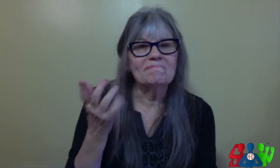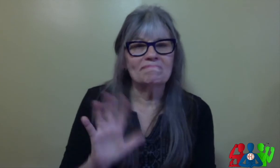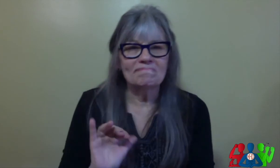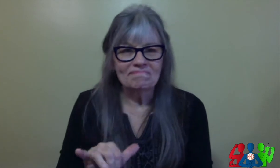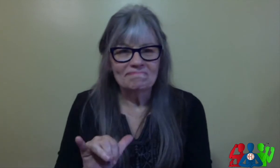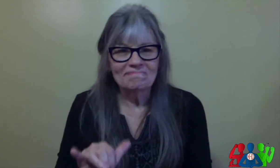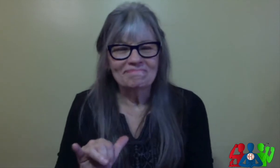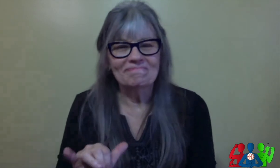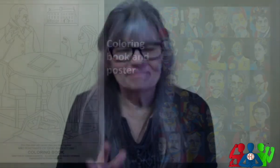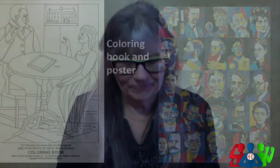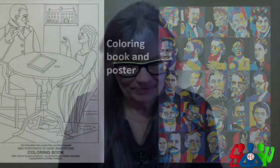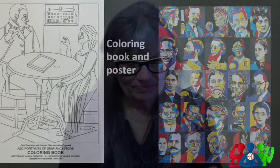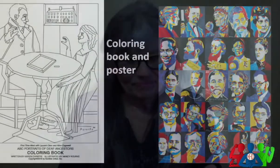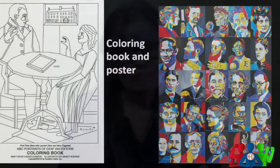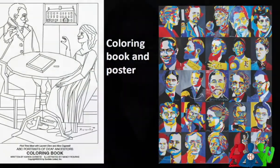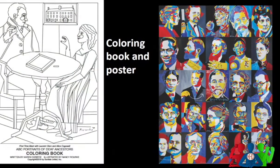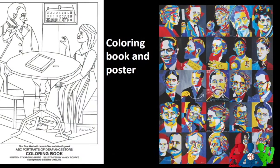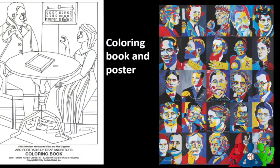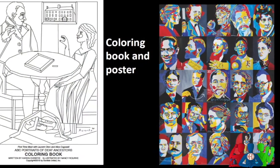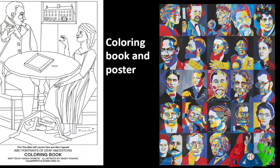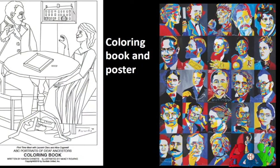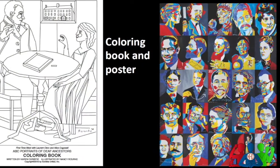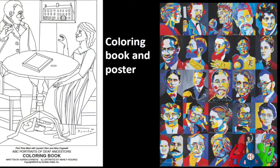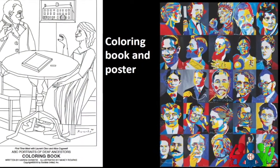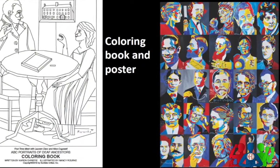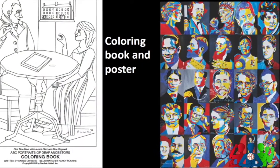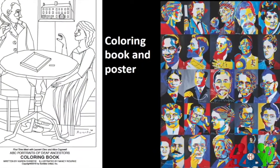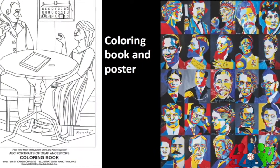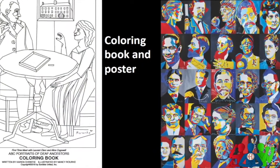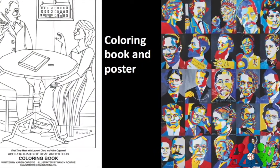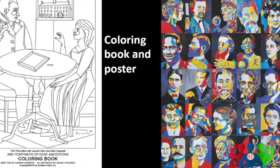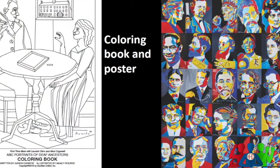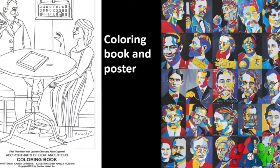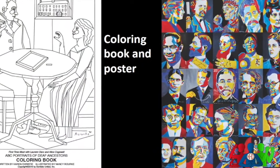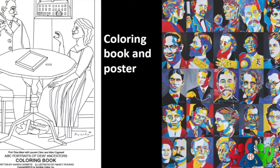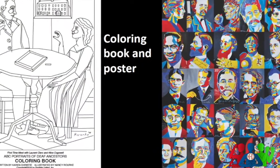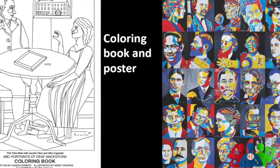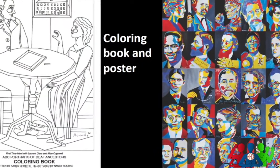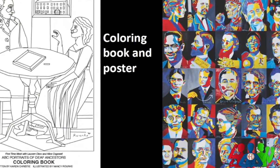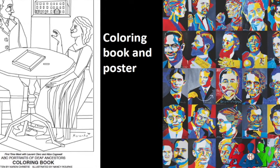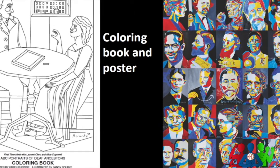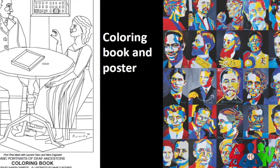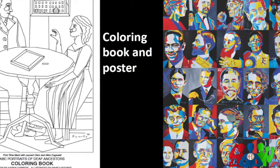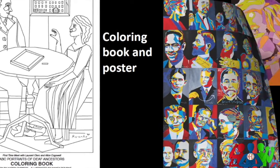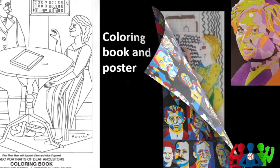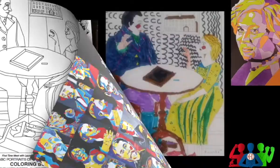portraits and tell you who each of them is as a learning experiment.